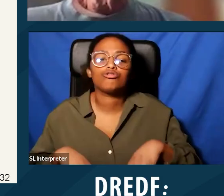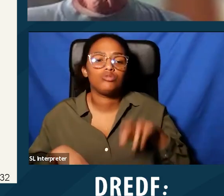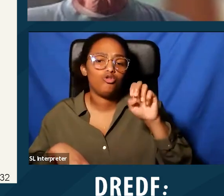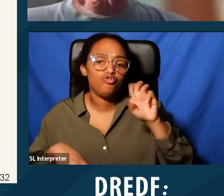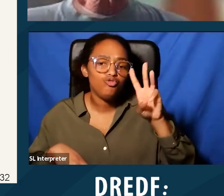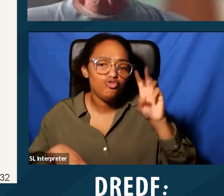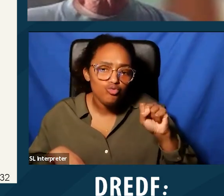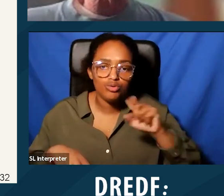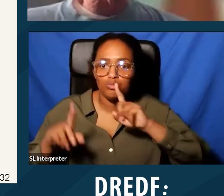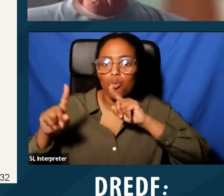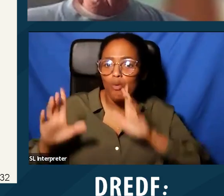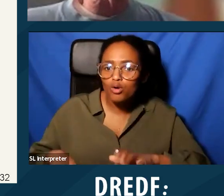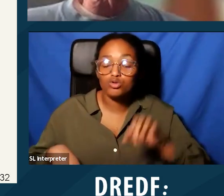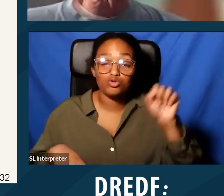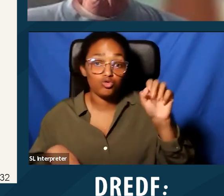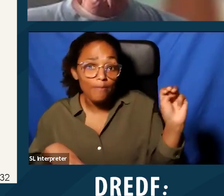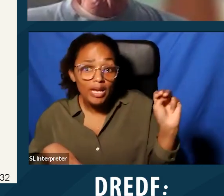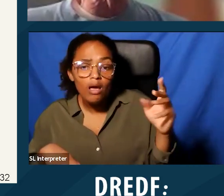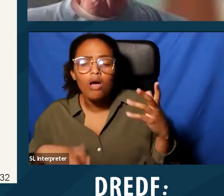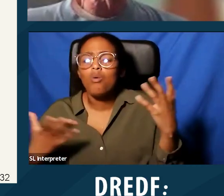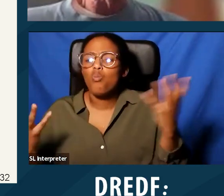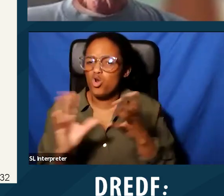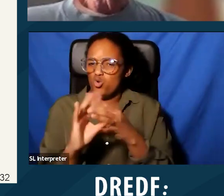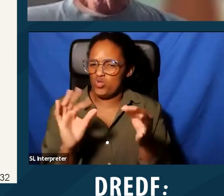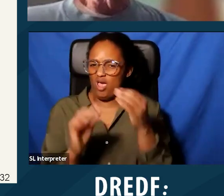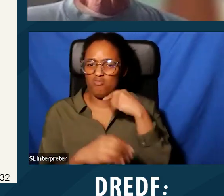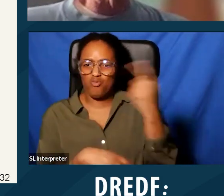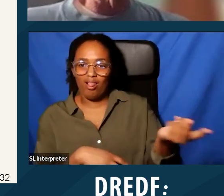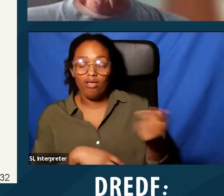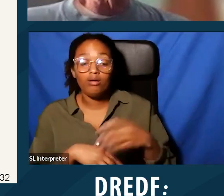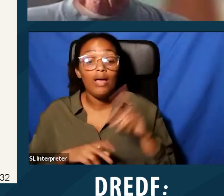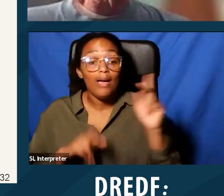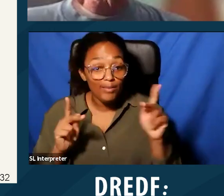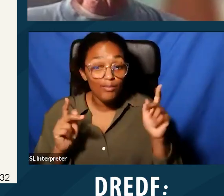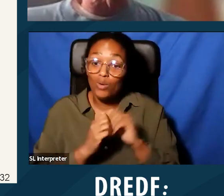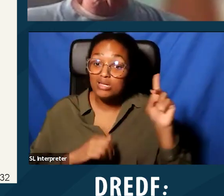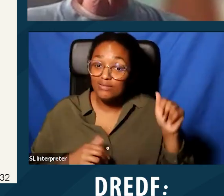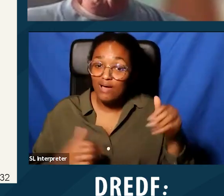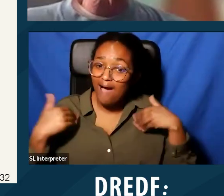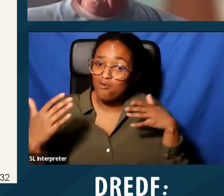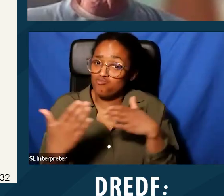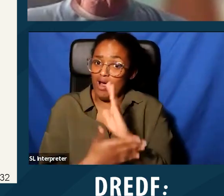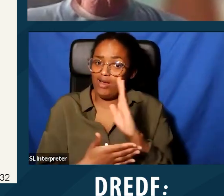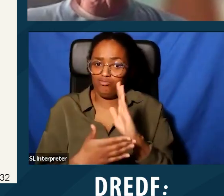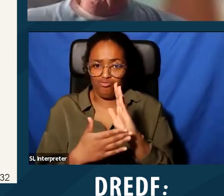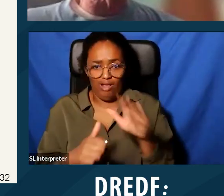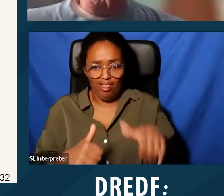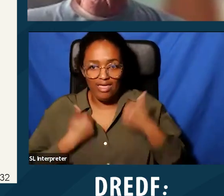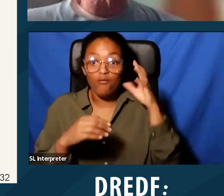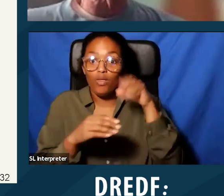me ‑‑ people with disabilities have a right to live in their communities, with services and supports that make life possible.